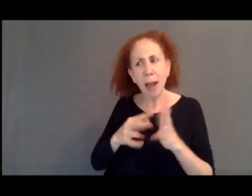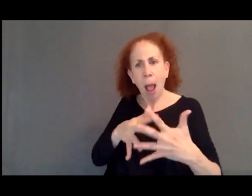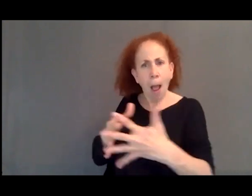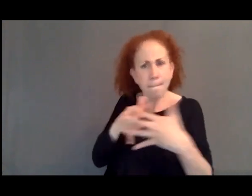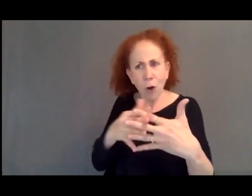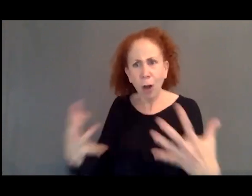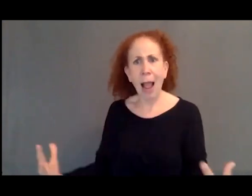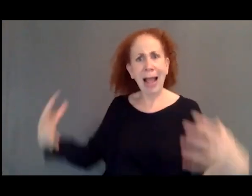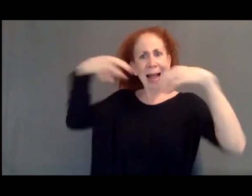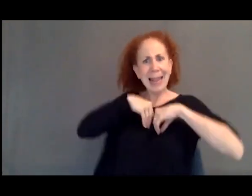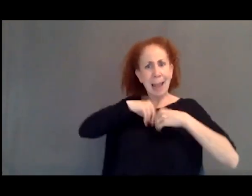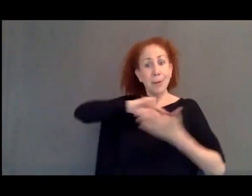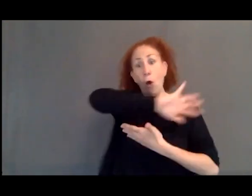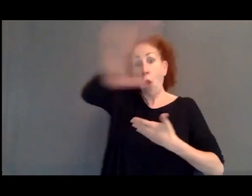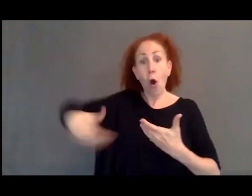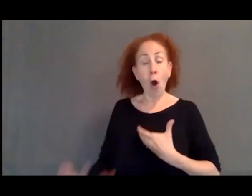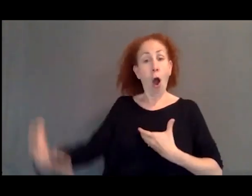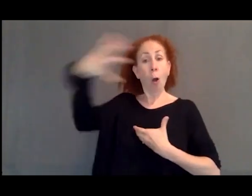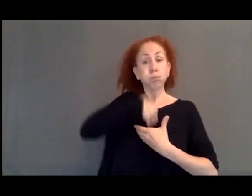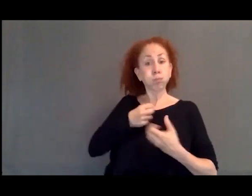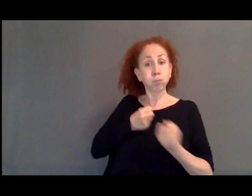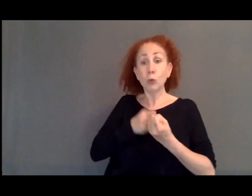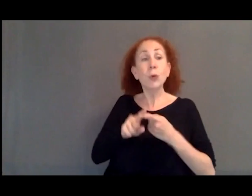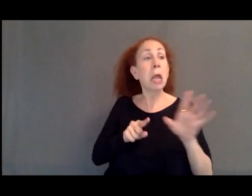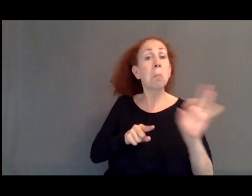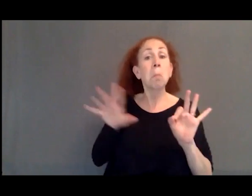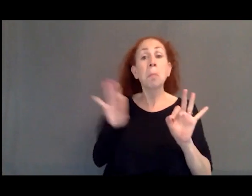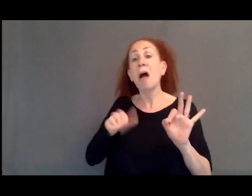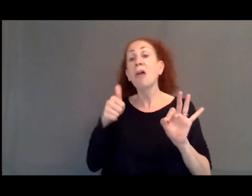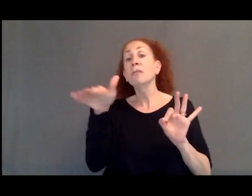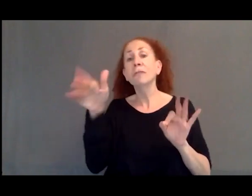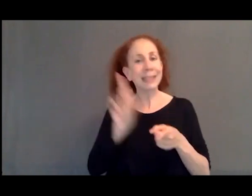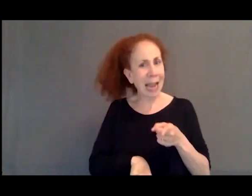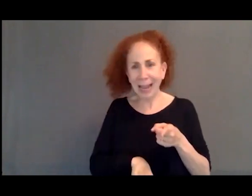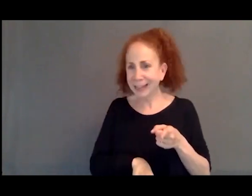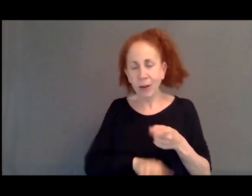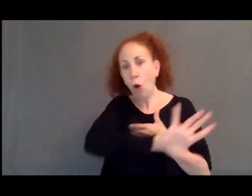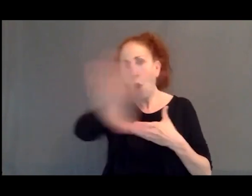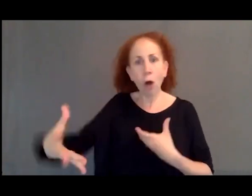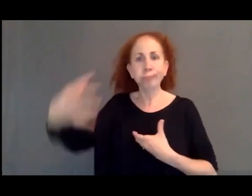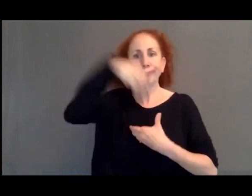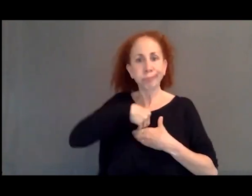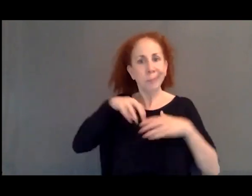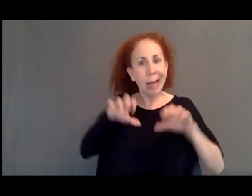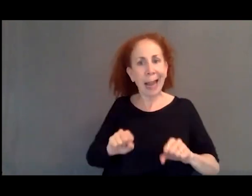When you claim America, you claim all of it. You can't selectively claim it. You claim all of it. And when you claim all of America